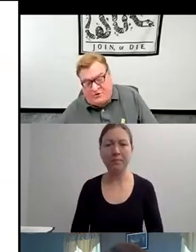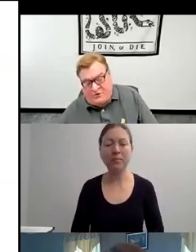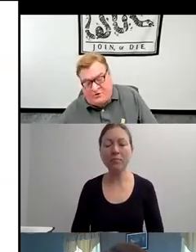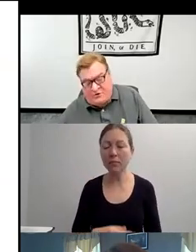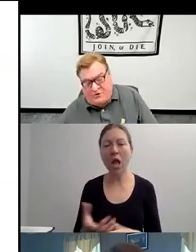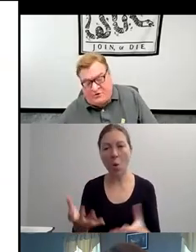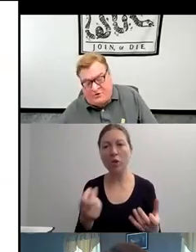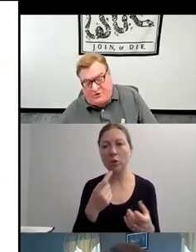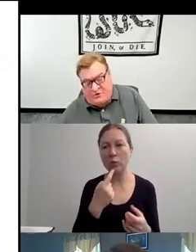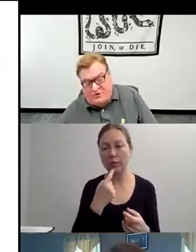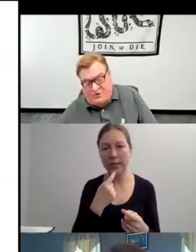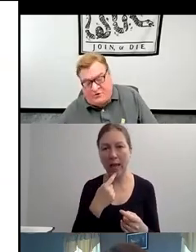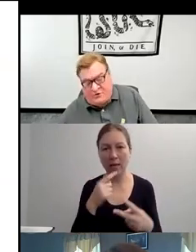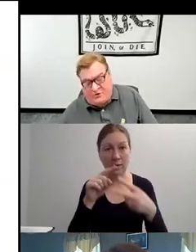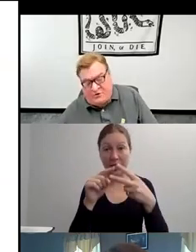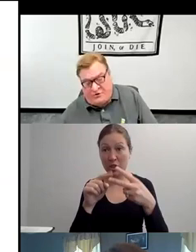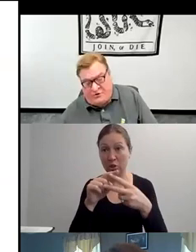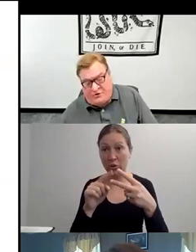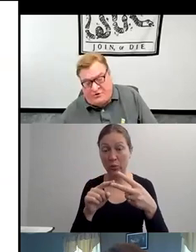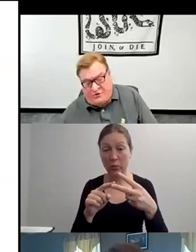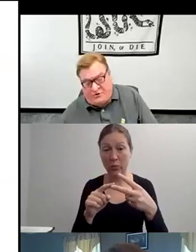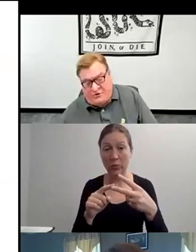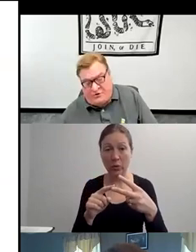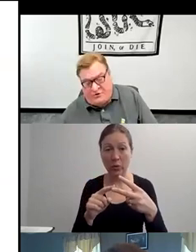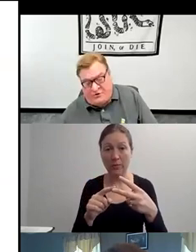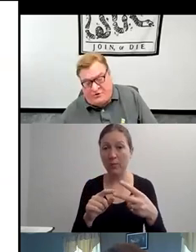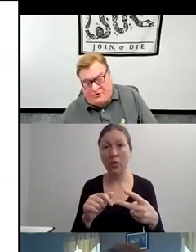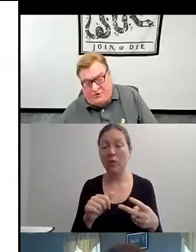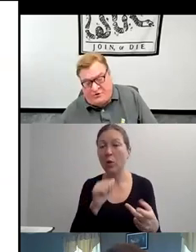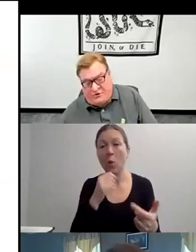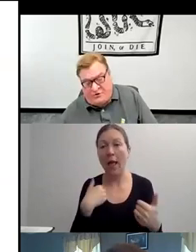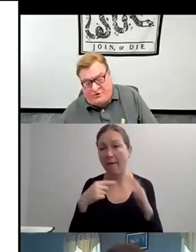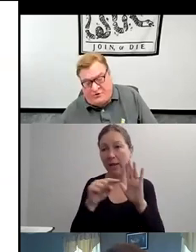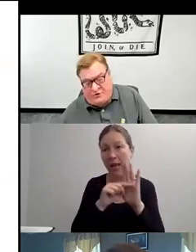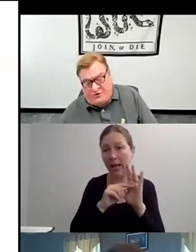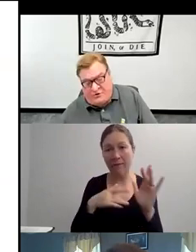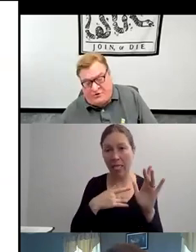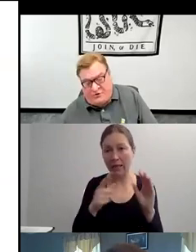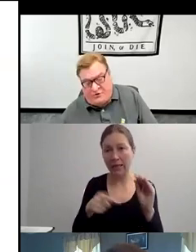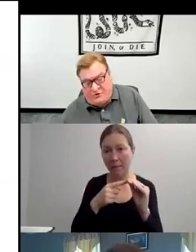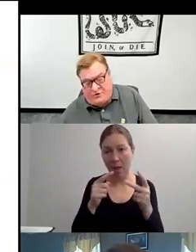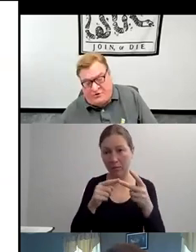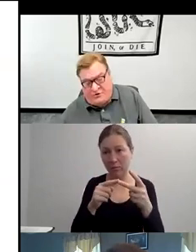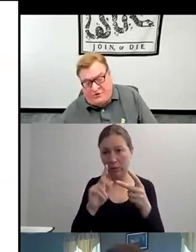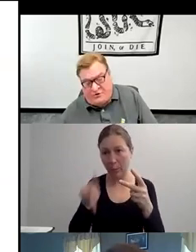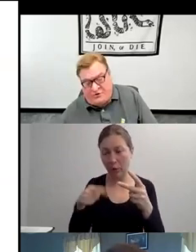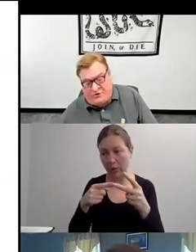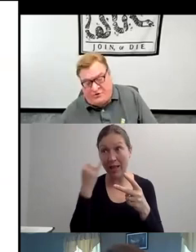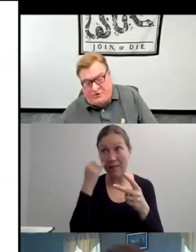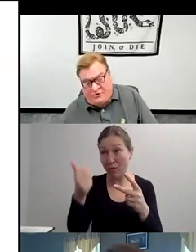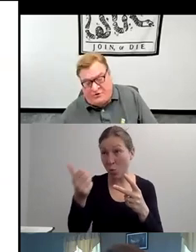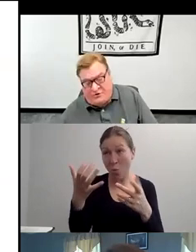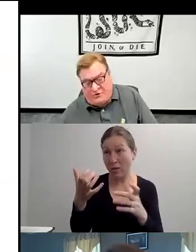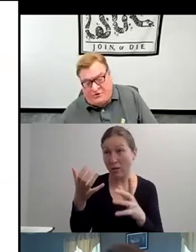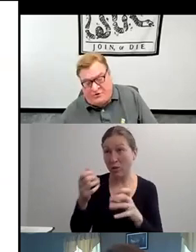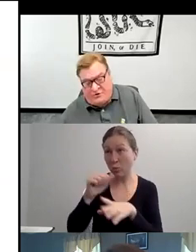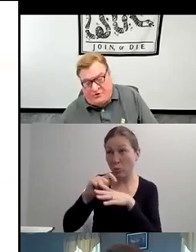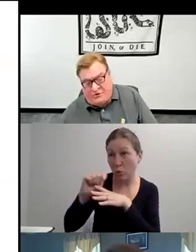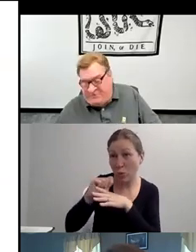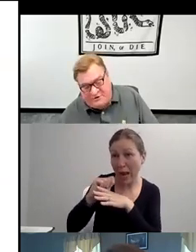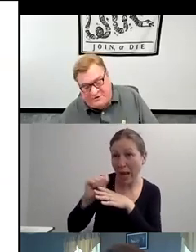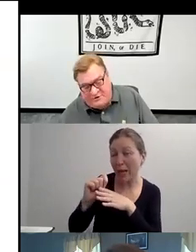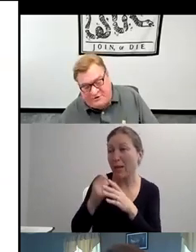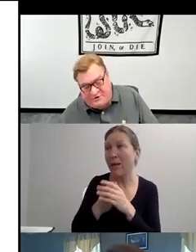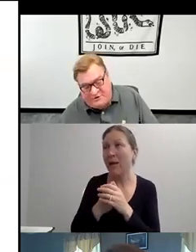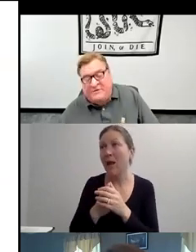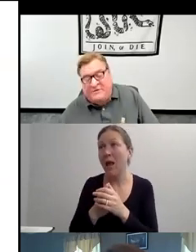GOING TO NOT ONLY DISAPPOINT THEM, YOU'RE GOING TO -- YOU'RE GOING TO DESTROY YOUR UNREALISTIC